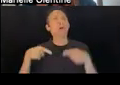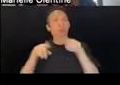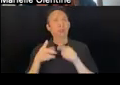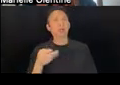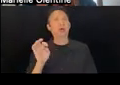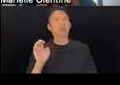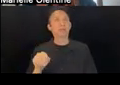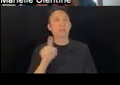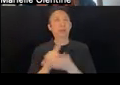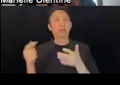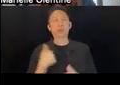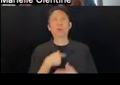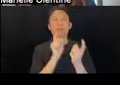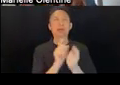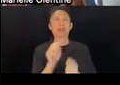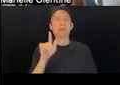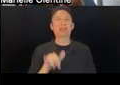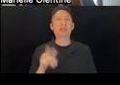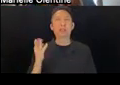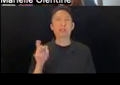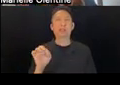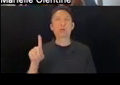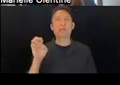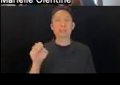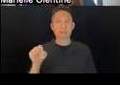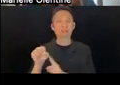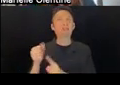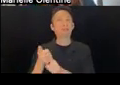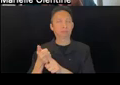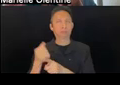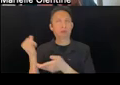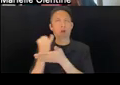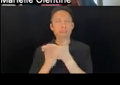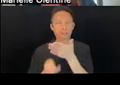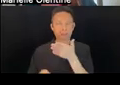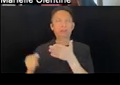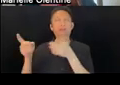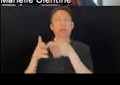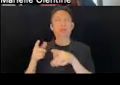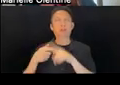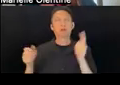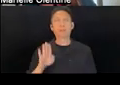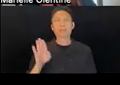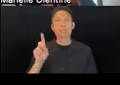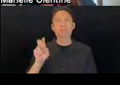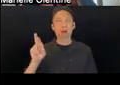mapping out every person that we met and just kind of keeping a spreadsheet, because you never know when